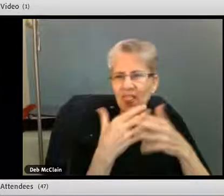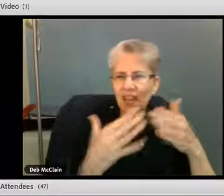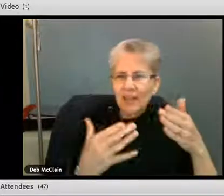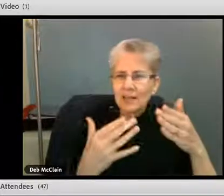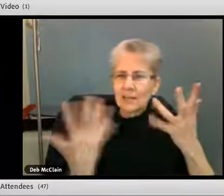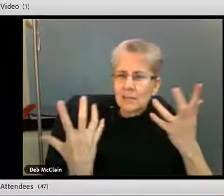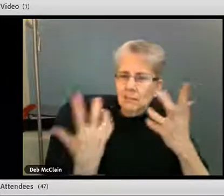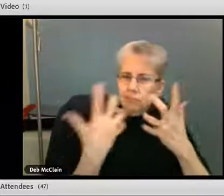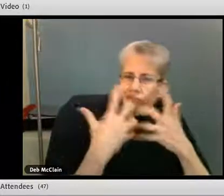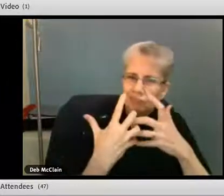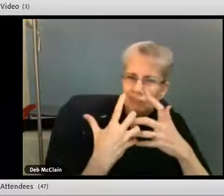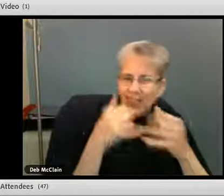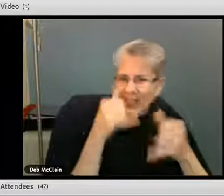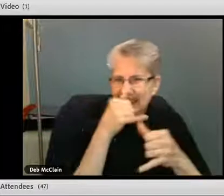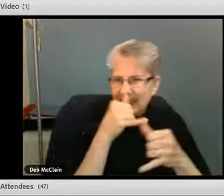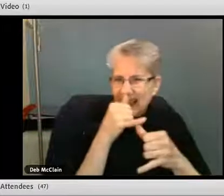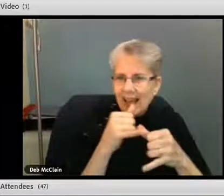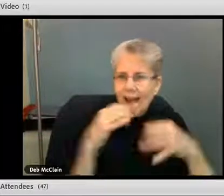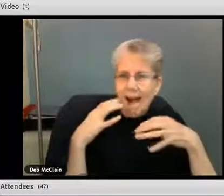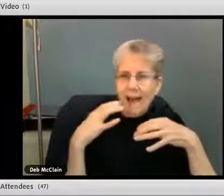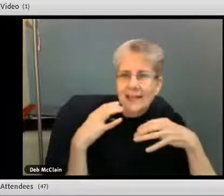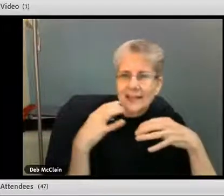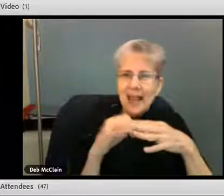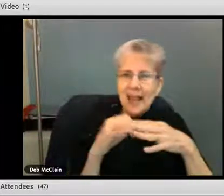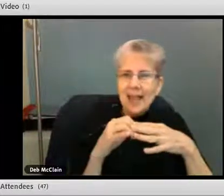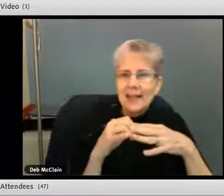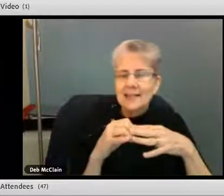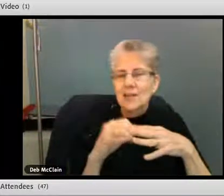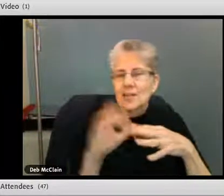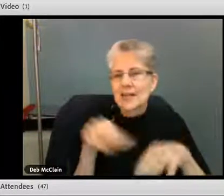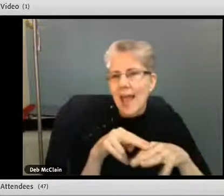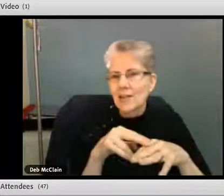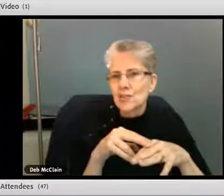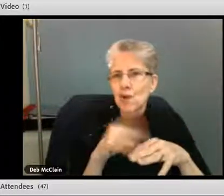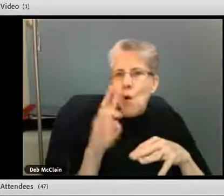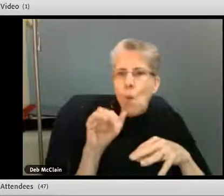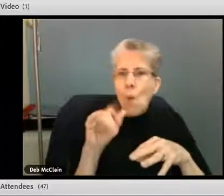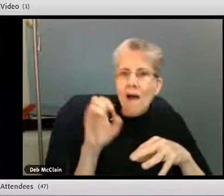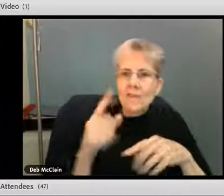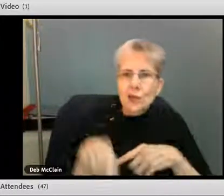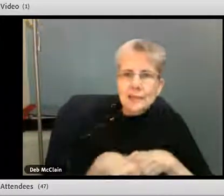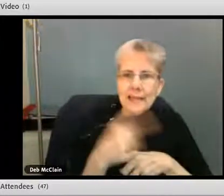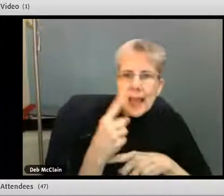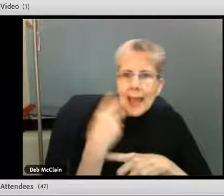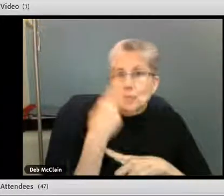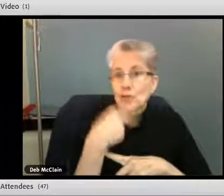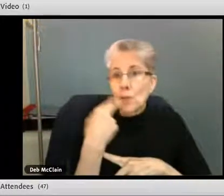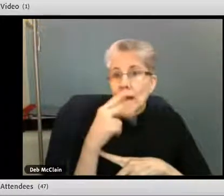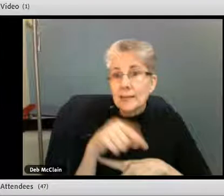There's national waffle day and doughnut day. You can tell I'm hungry. All of that stuff. But still bringing it back